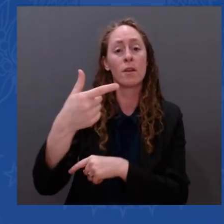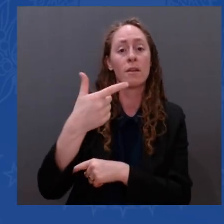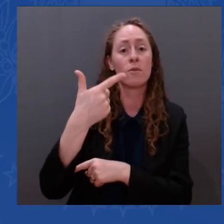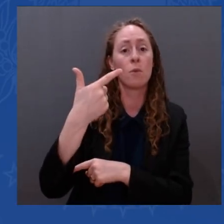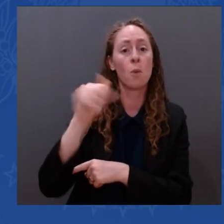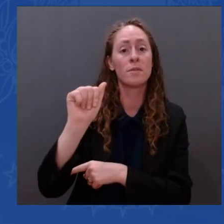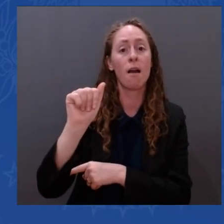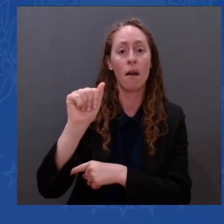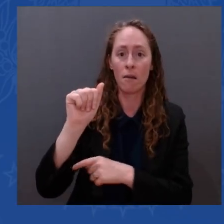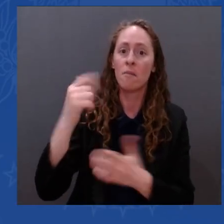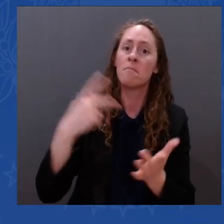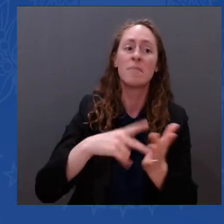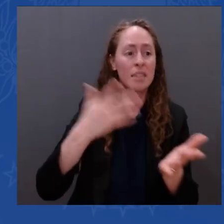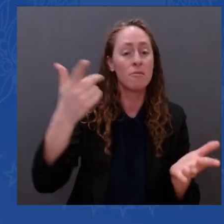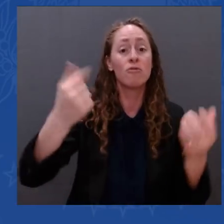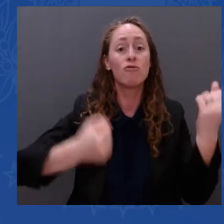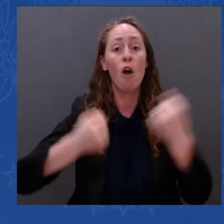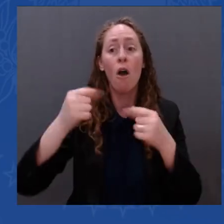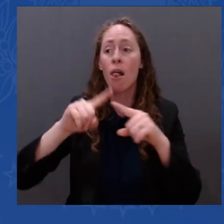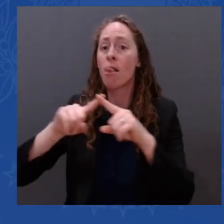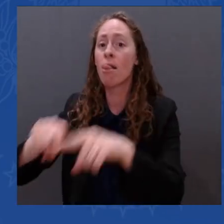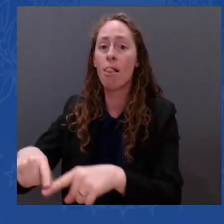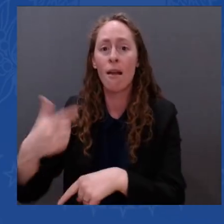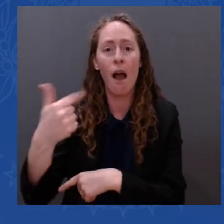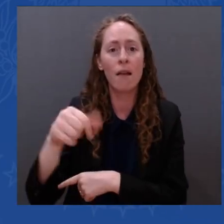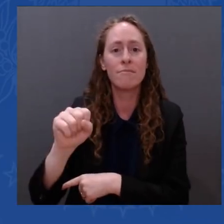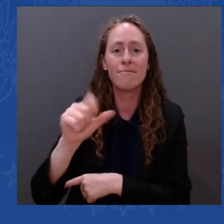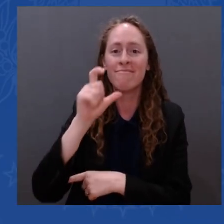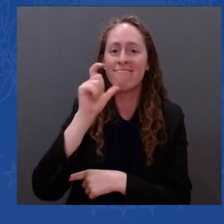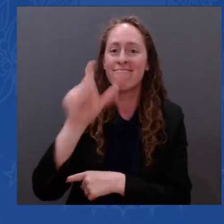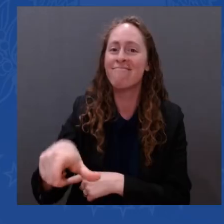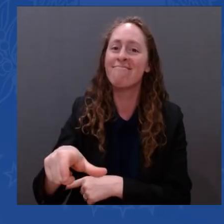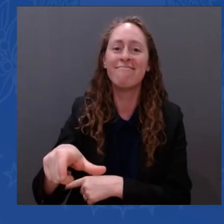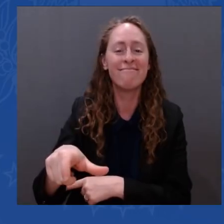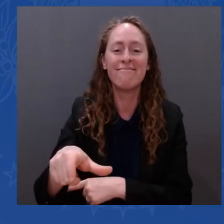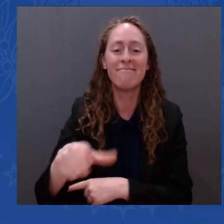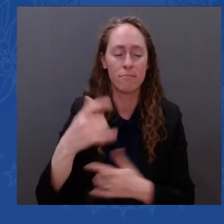because they can skip the pump altogether. And instead, families will be able to stop